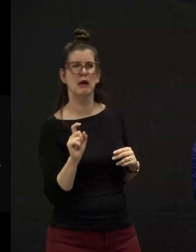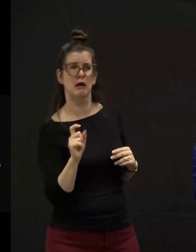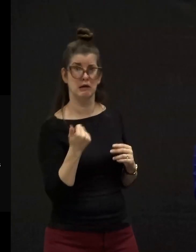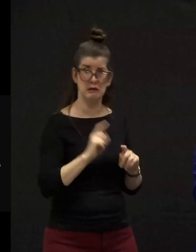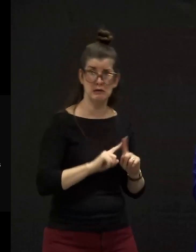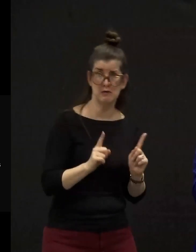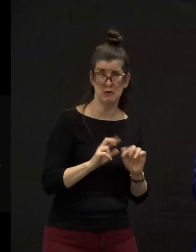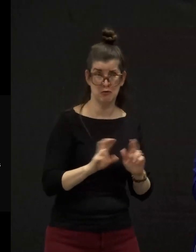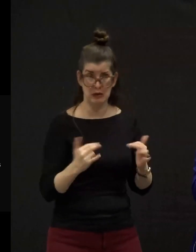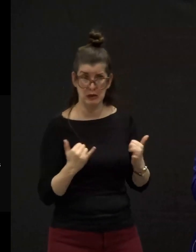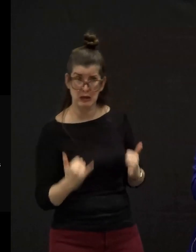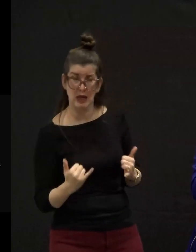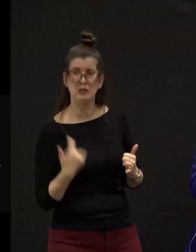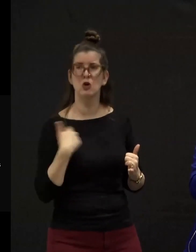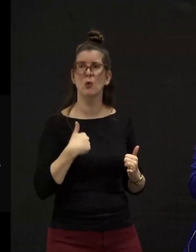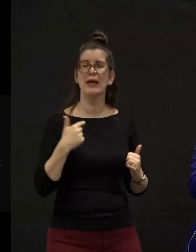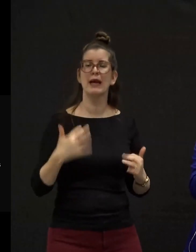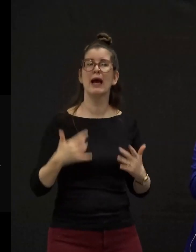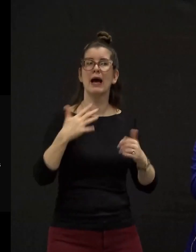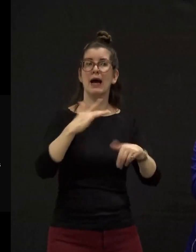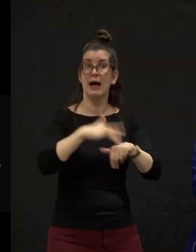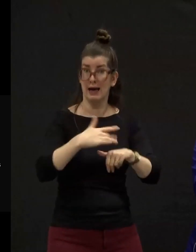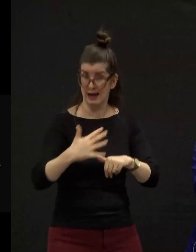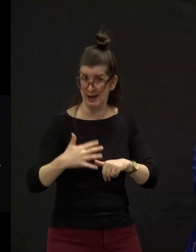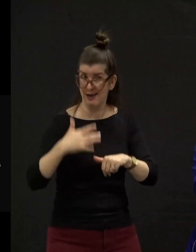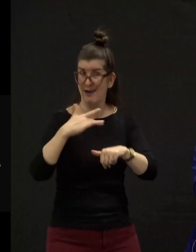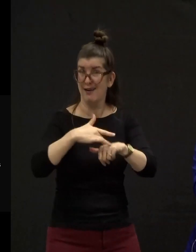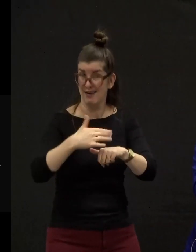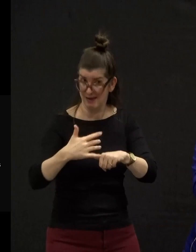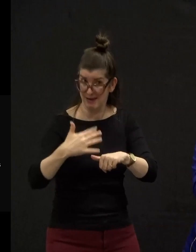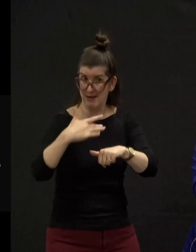So we kind of revisit over time. But yes, these are categories of recommendations.